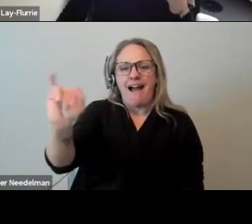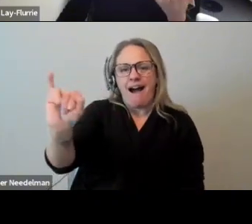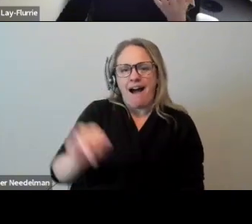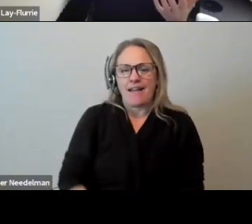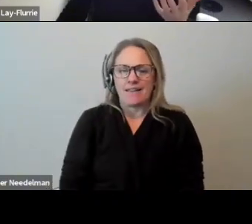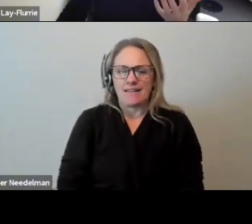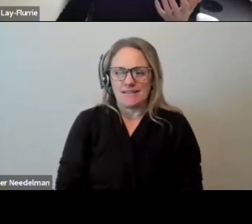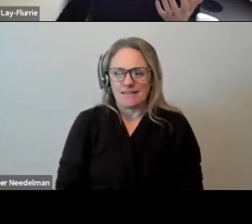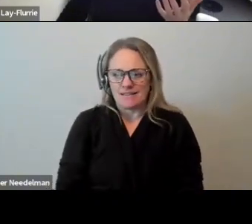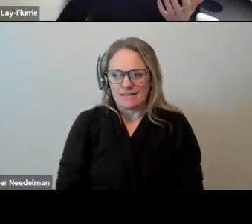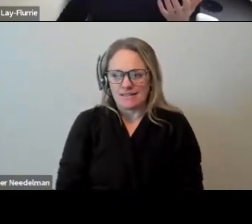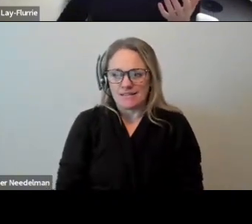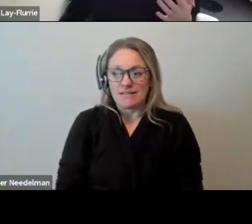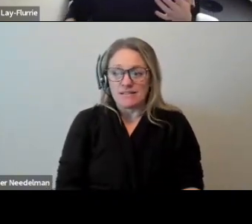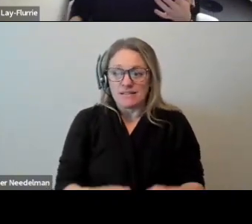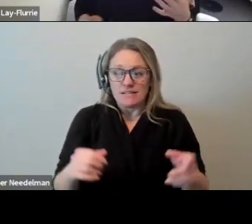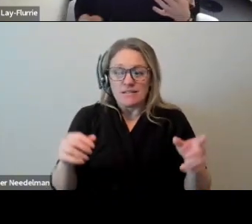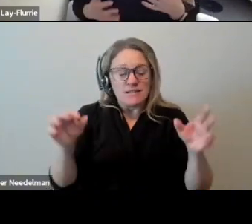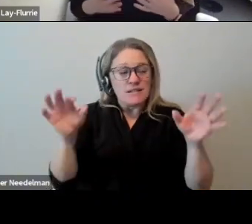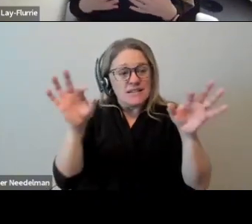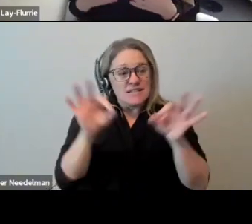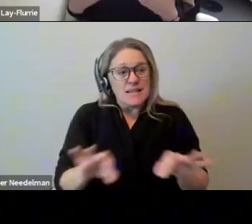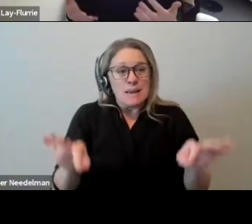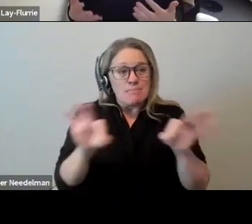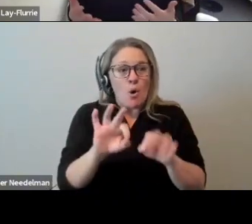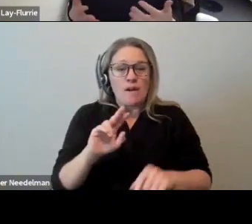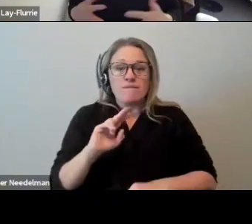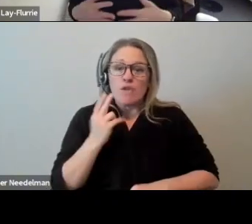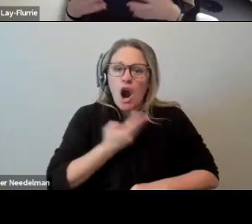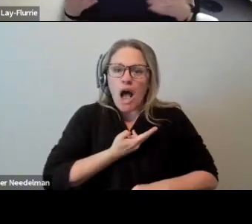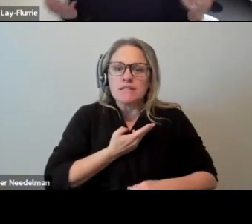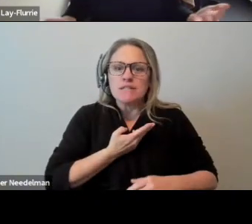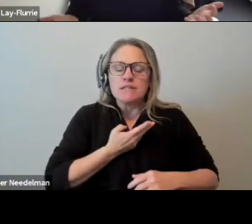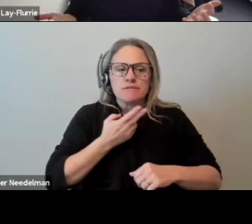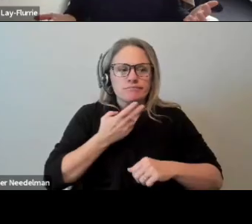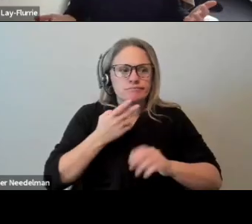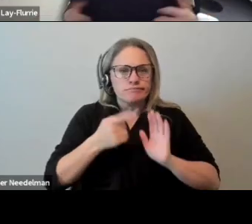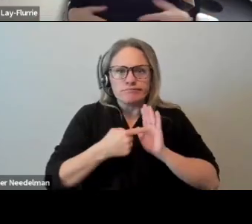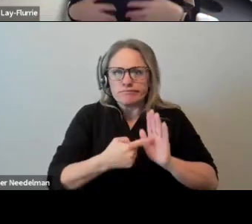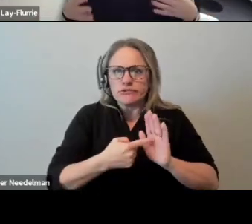Now I think it's important firstly to sort of frame the principles of AI and what are we talking about with AI.